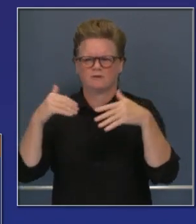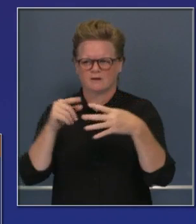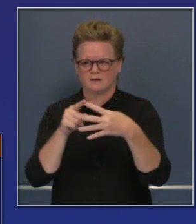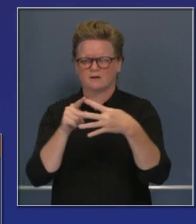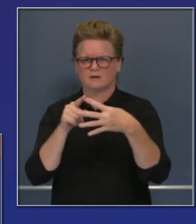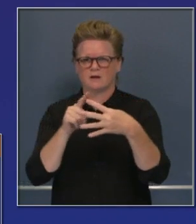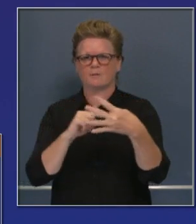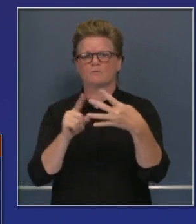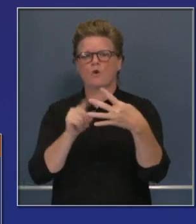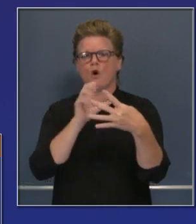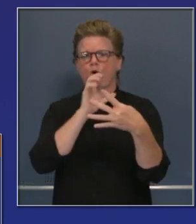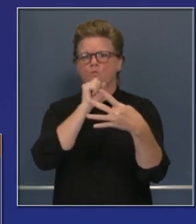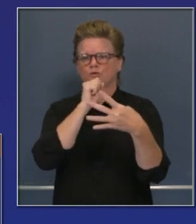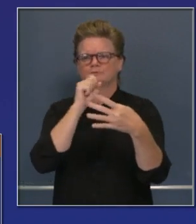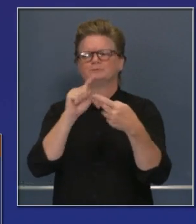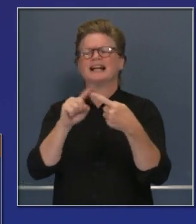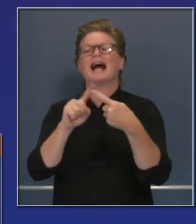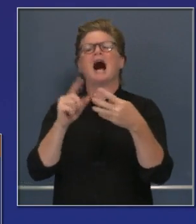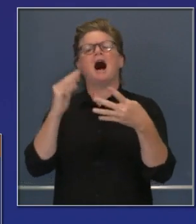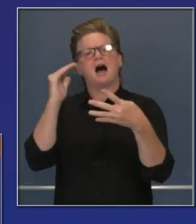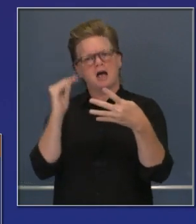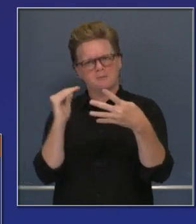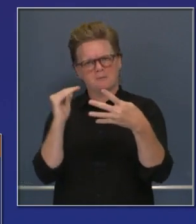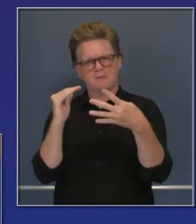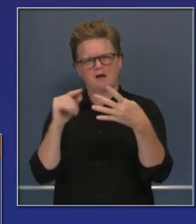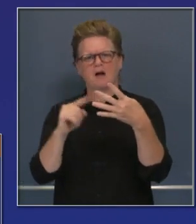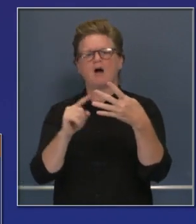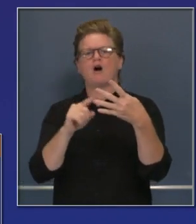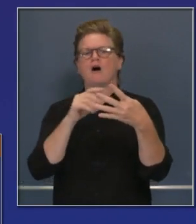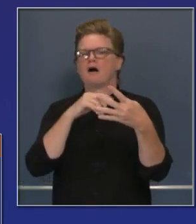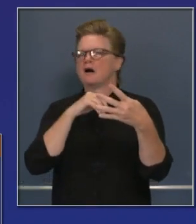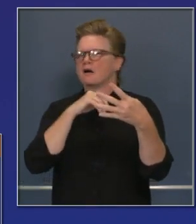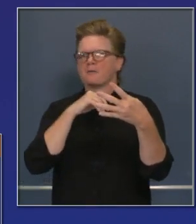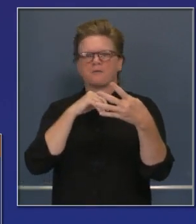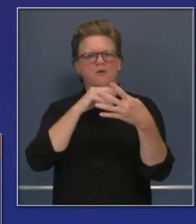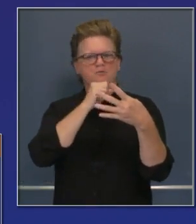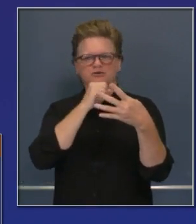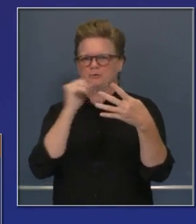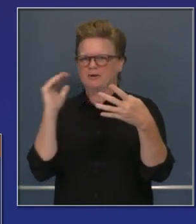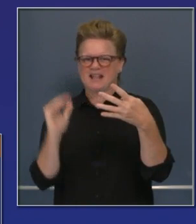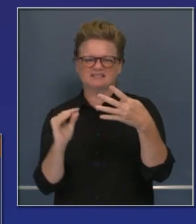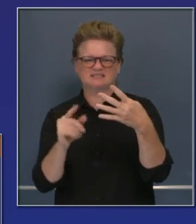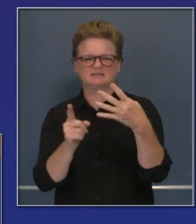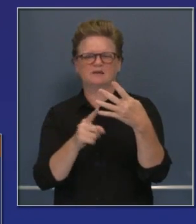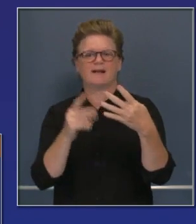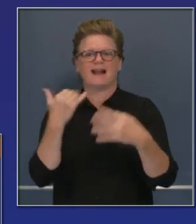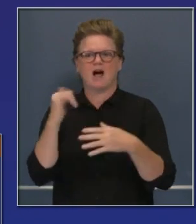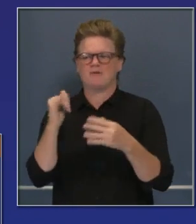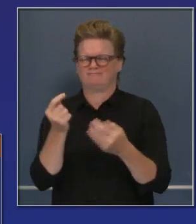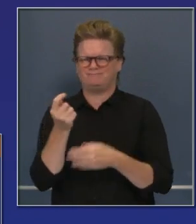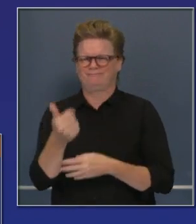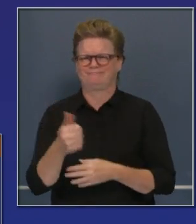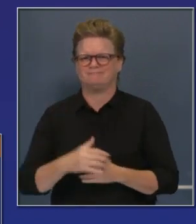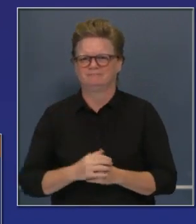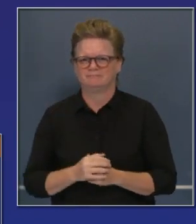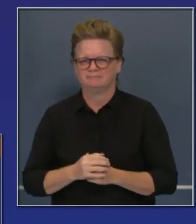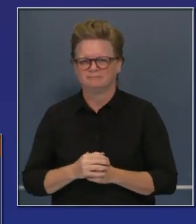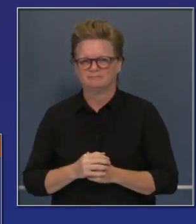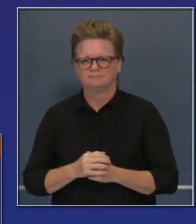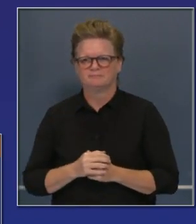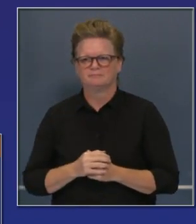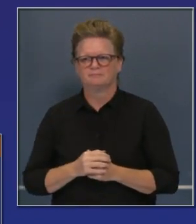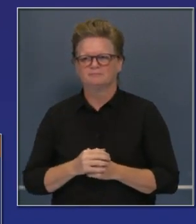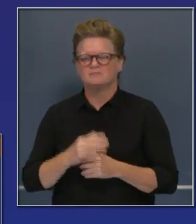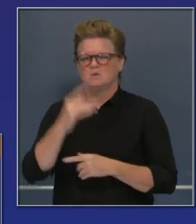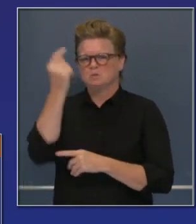WIDESPREAD IS PURPLE, SUBSTANTIAL IS RED, MODERATE TRANSMISSION IS ORANGE, AND MINIMAL IS YELLOW.